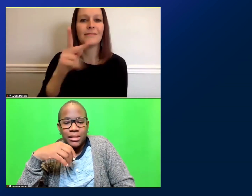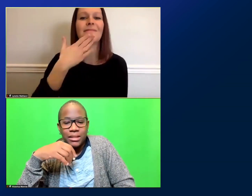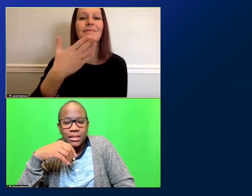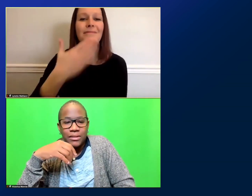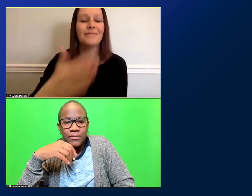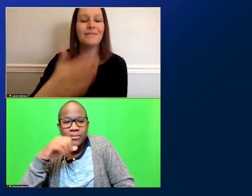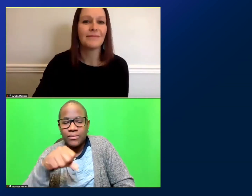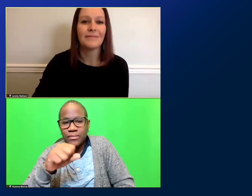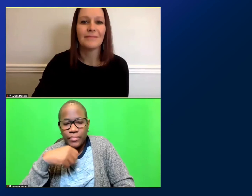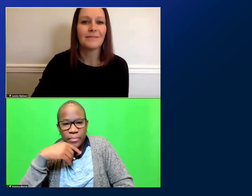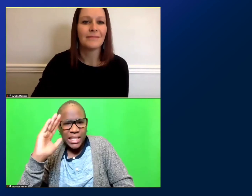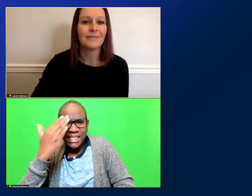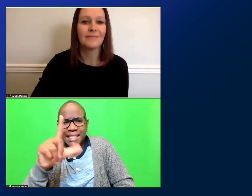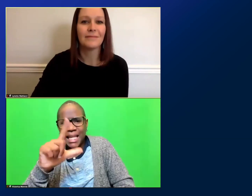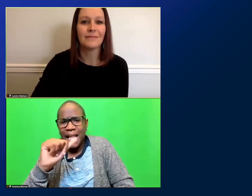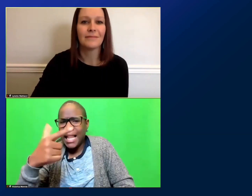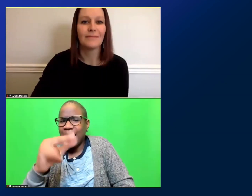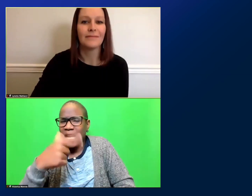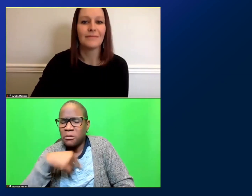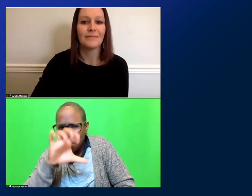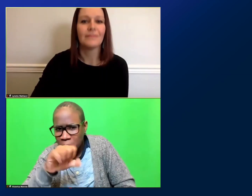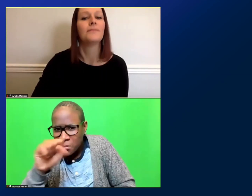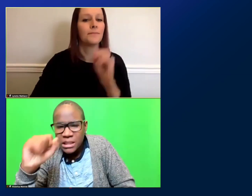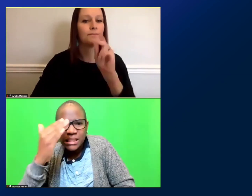thank you interpreters victor rica yeah it seems like there's a lag but i think they have caught up